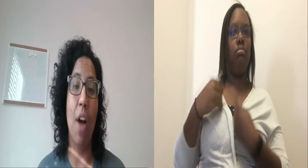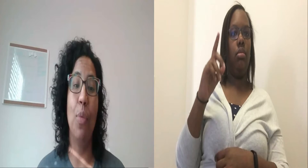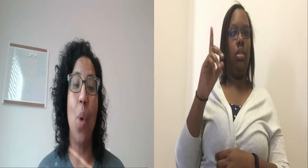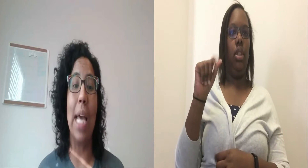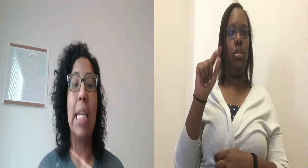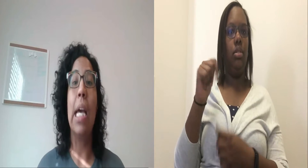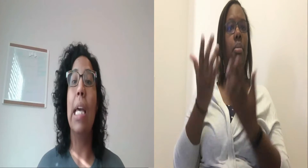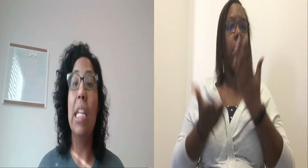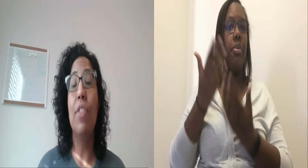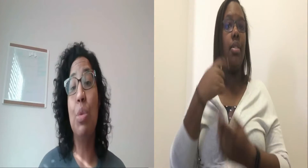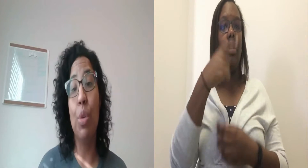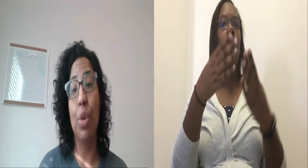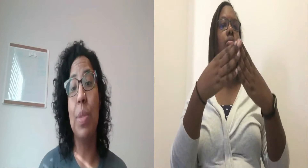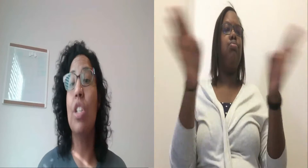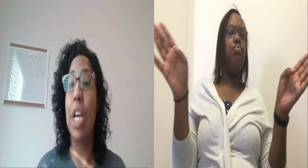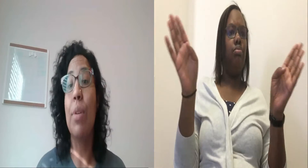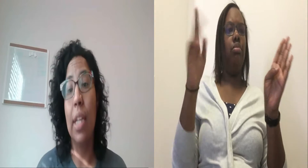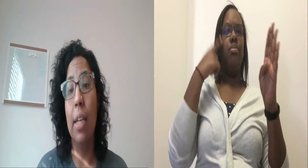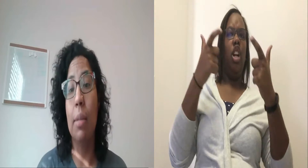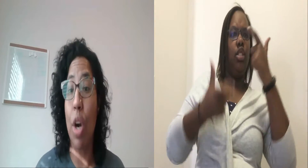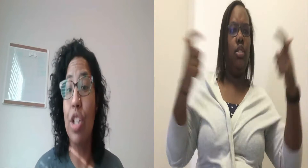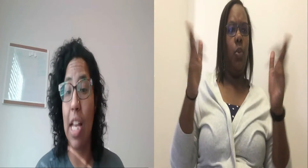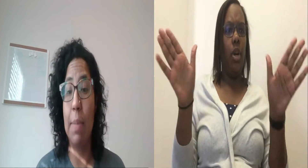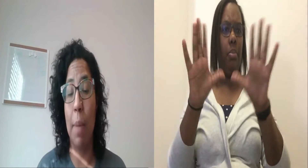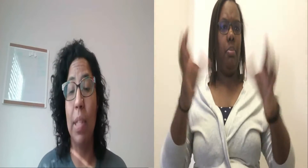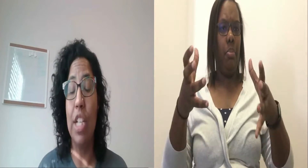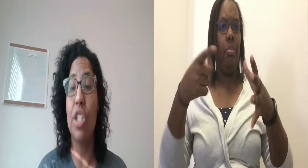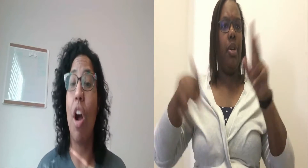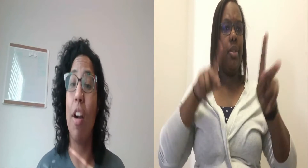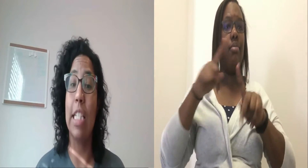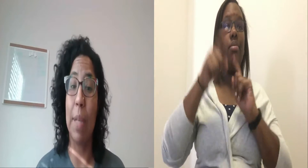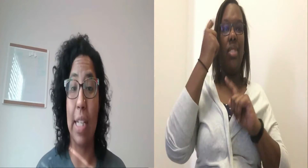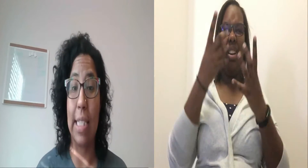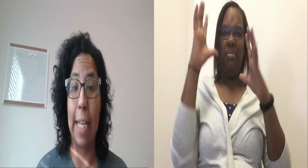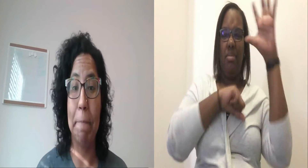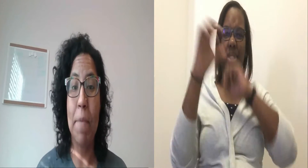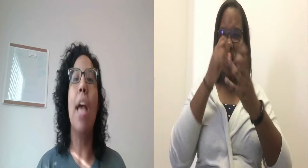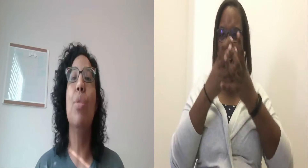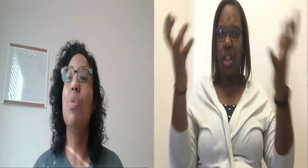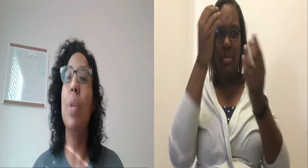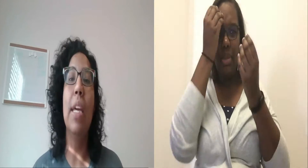of what individual groups generally marginalized populations are experiencing and so it's really